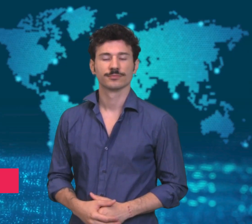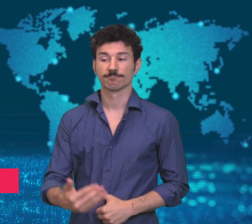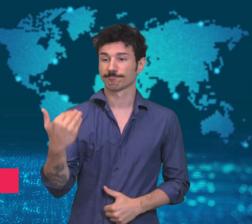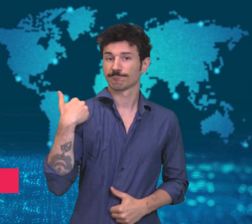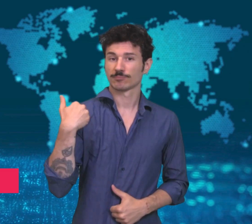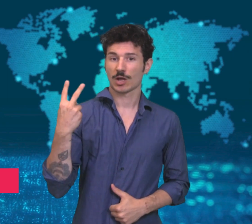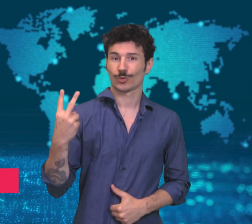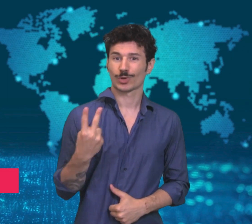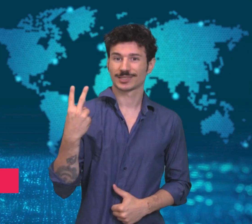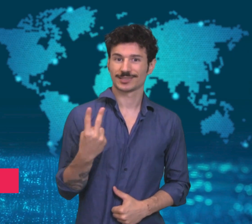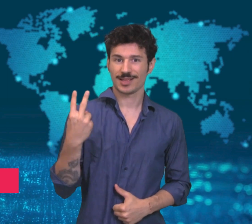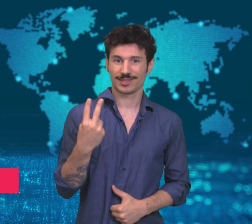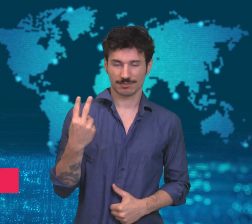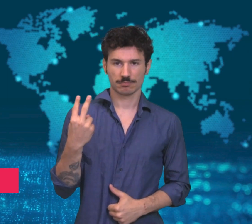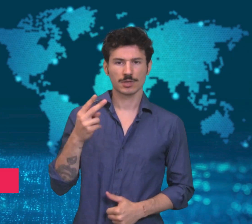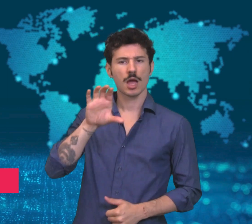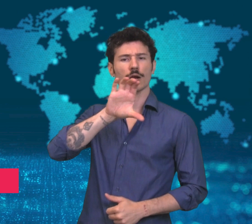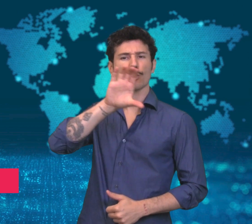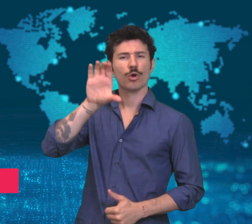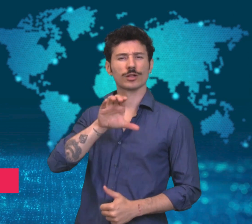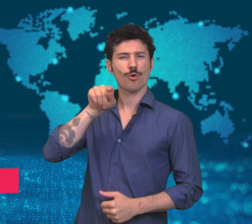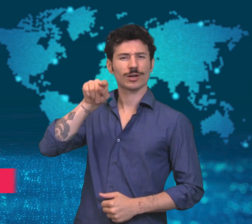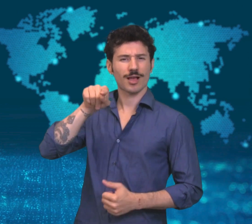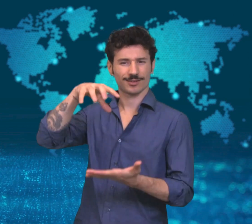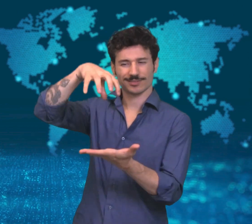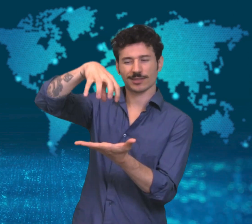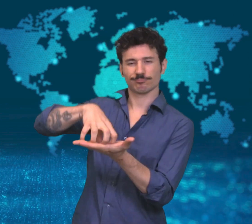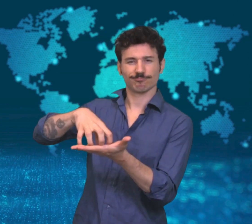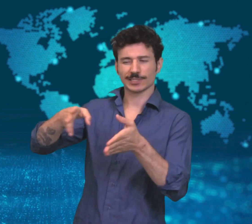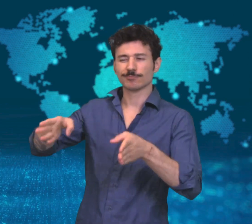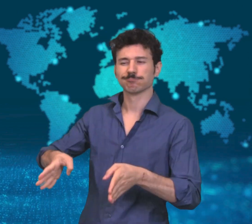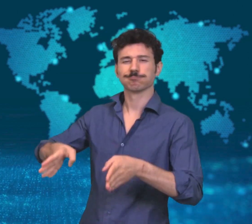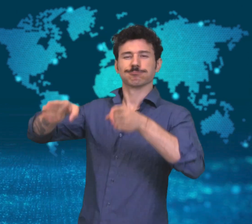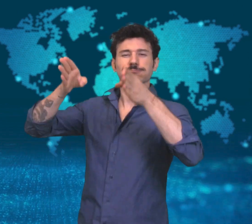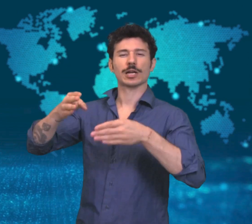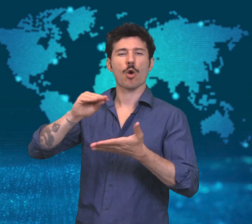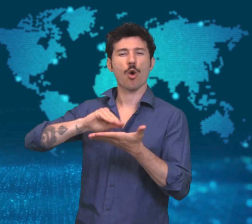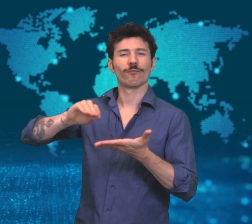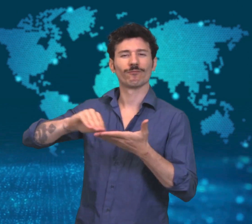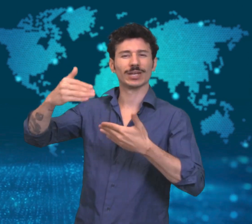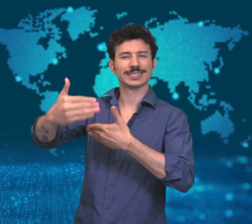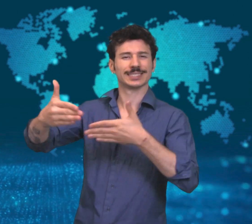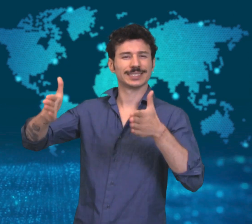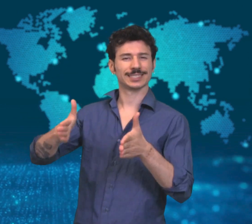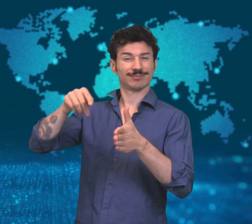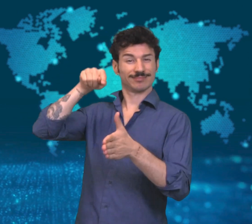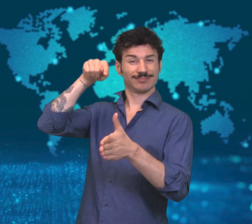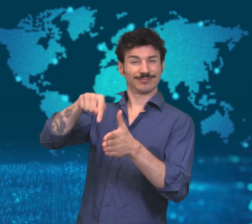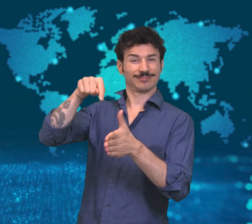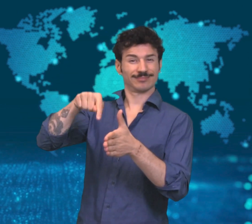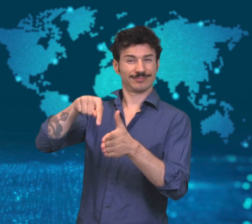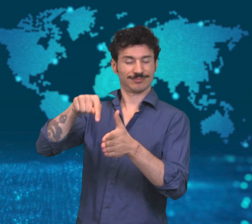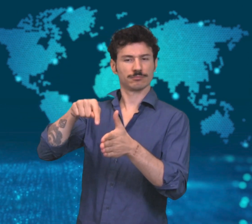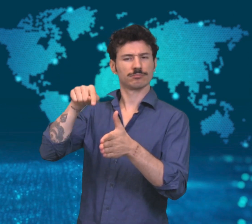[Alessio]: On Tuesday, North Korea exploded its joint liaison office,